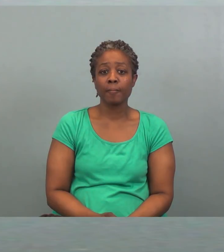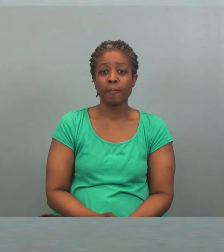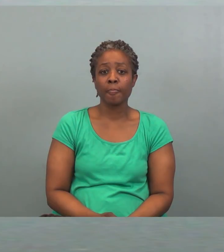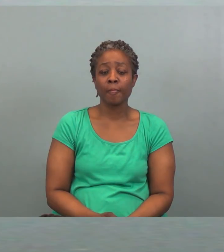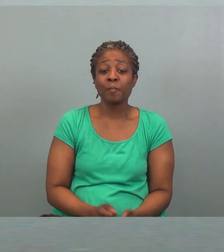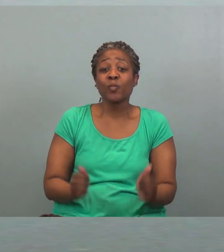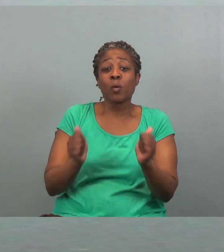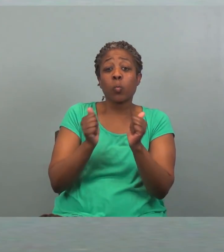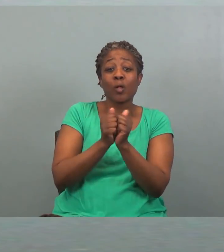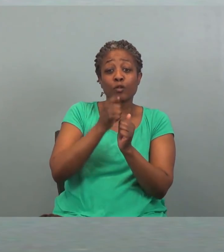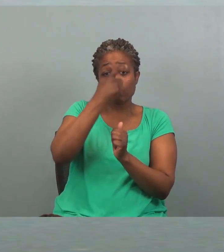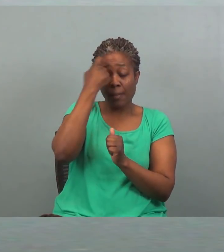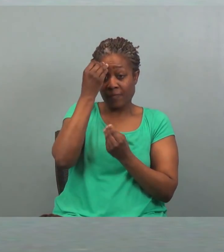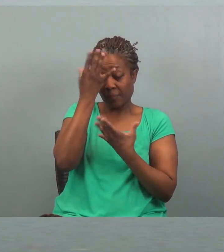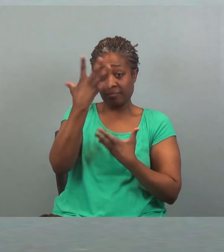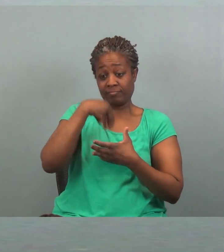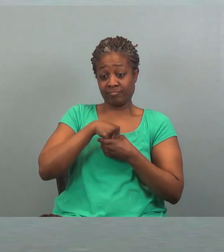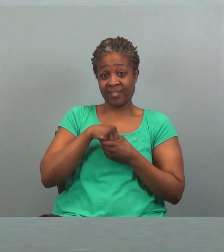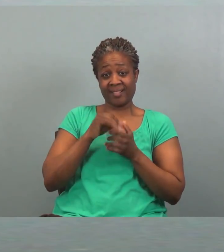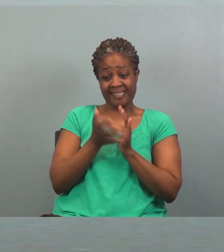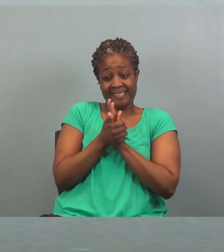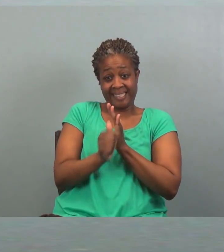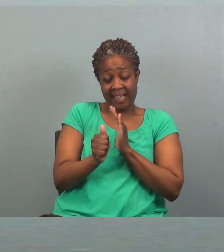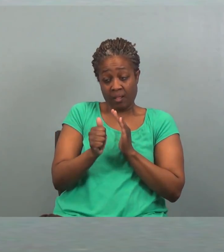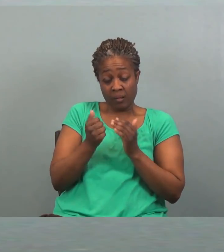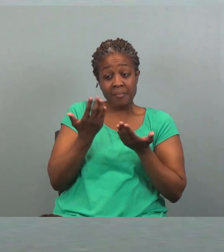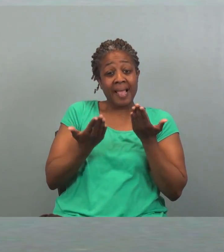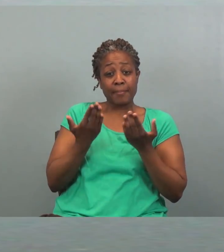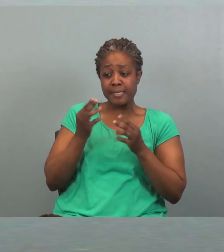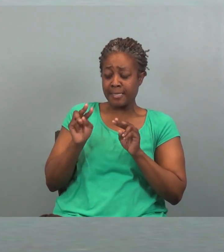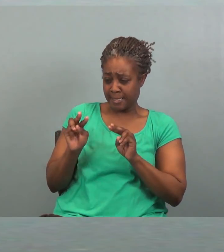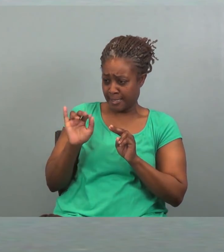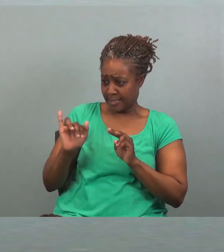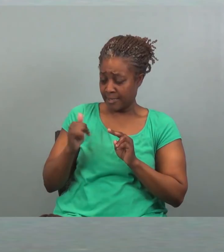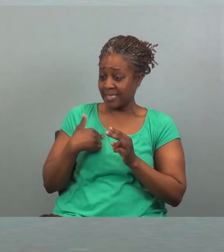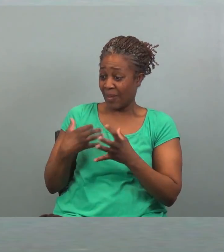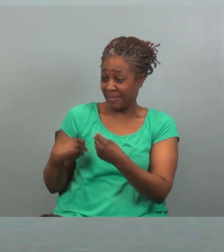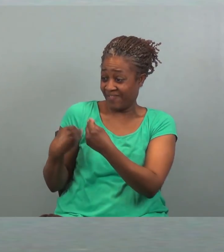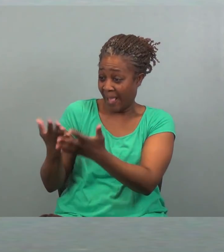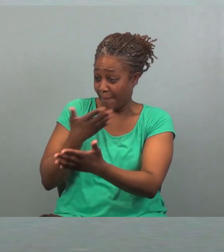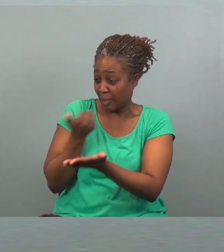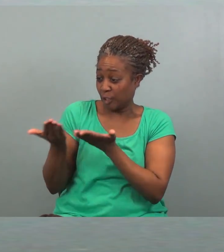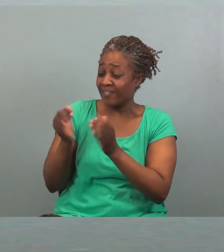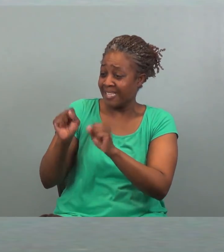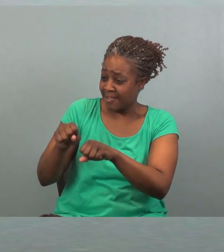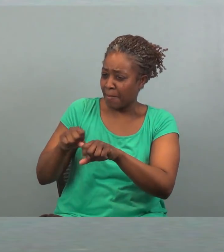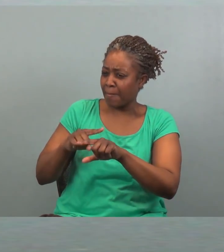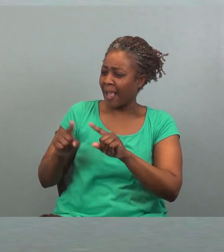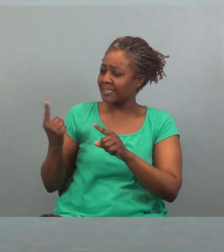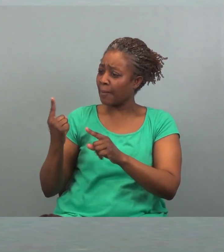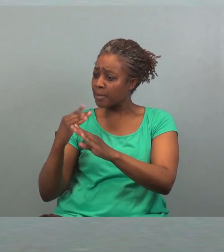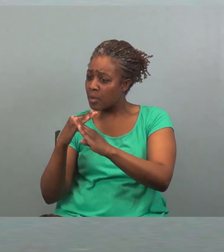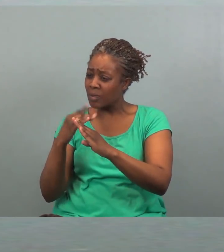With the skill of trauma-informed care, we may realize that although we're providing excellent services,